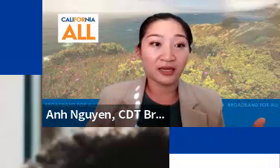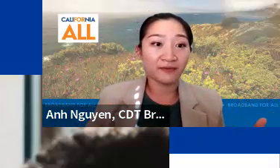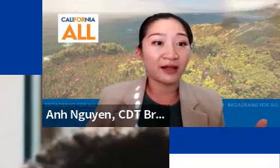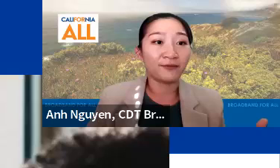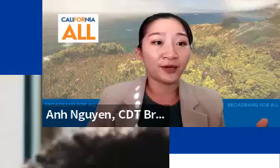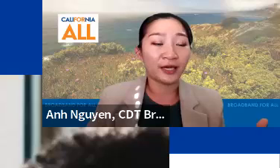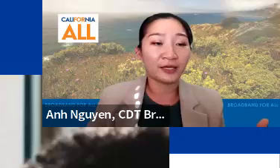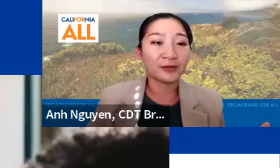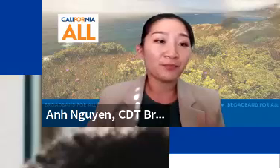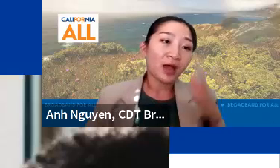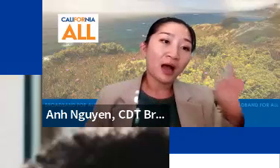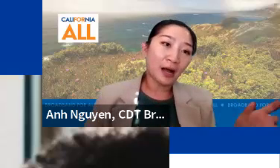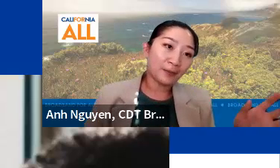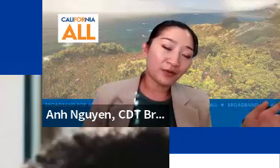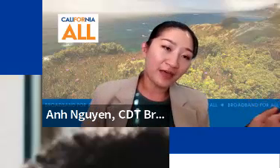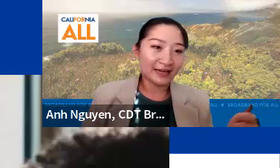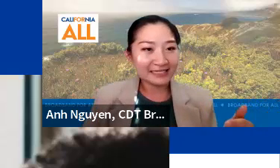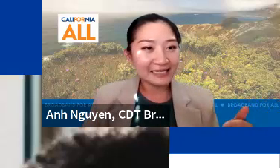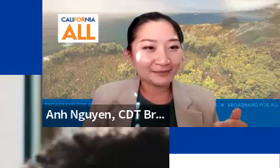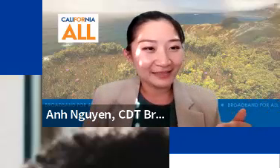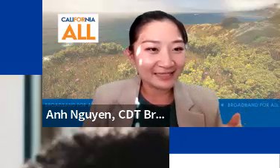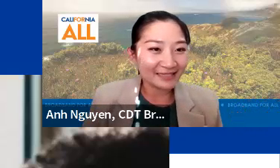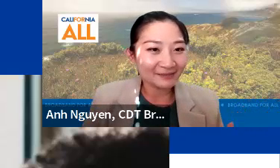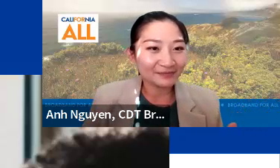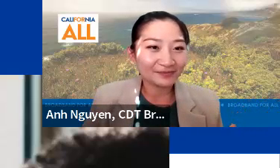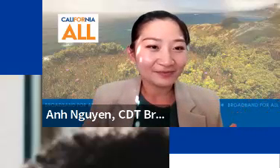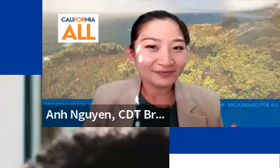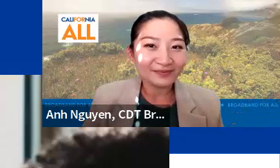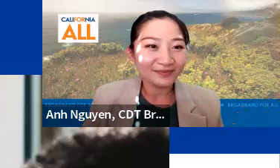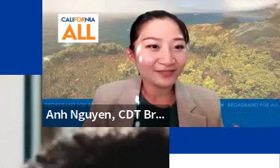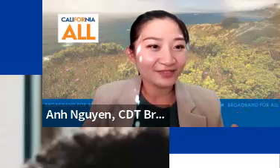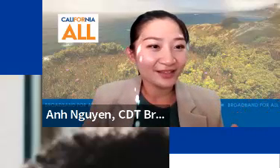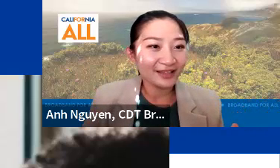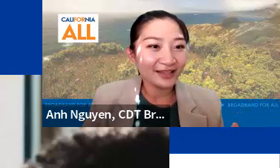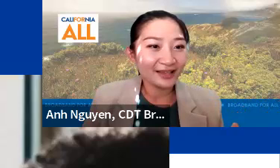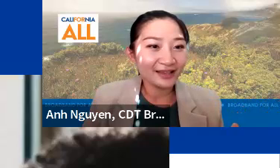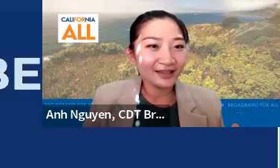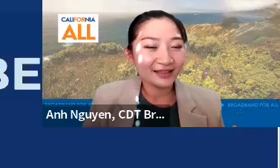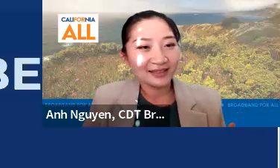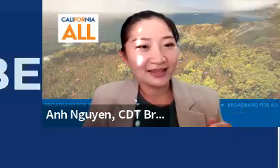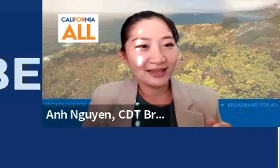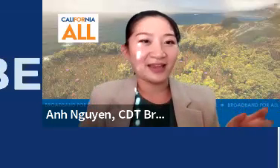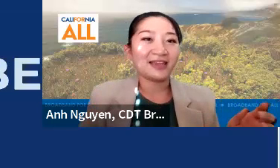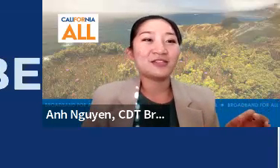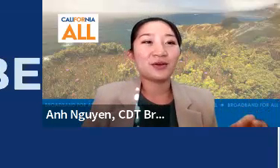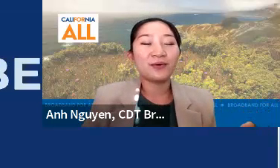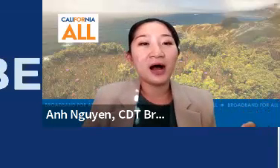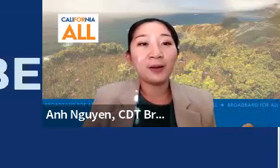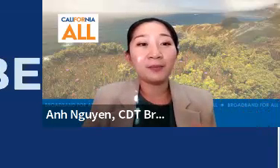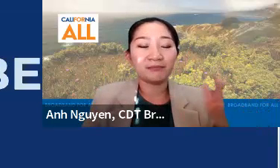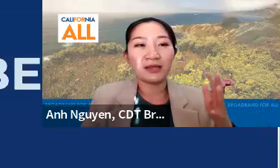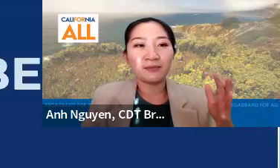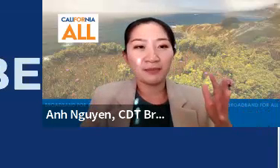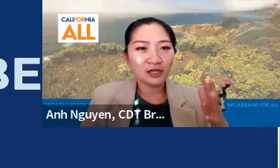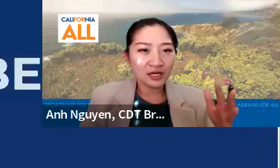the State of California. So with that next slide, please. Okay, so I mentioned a couple